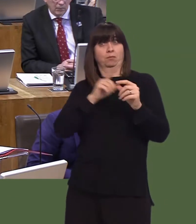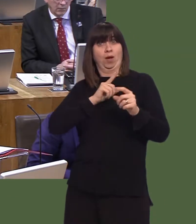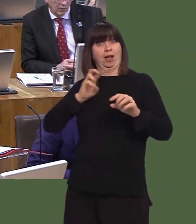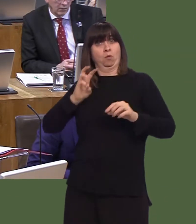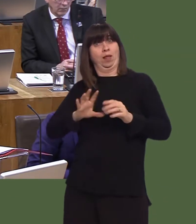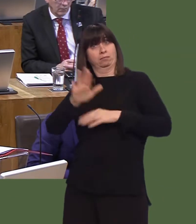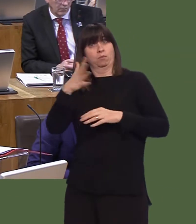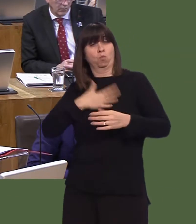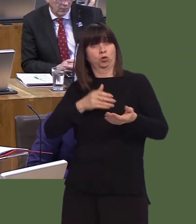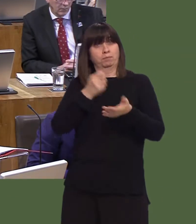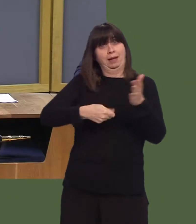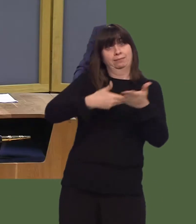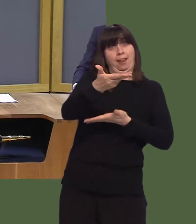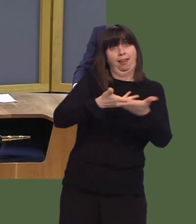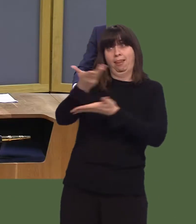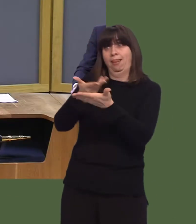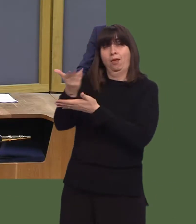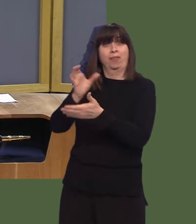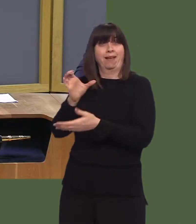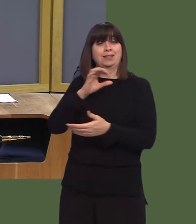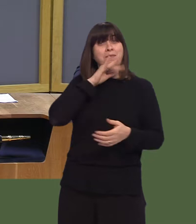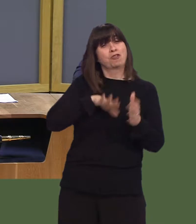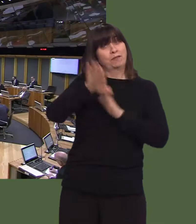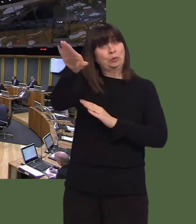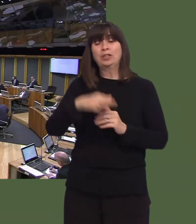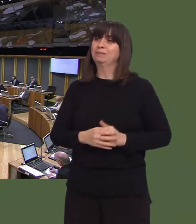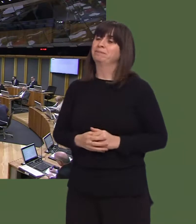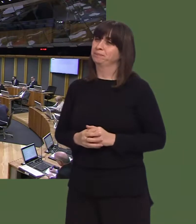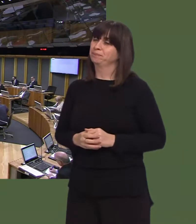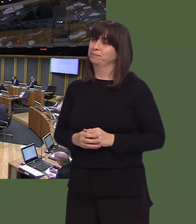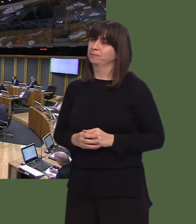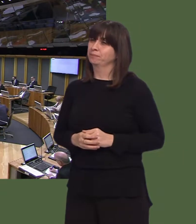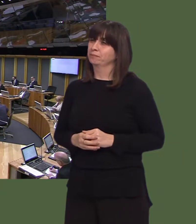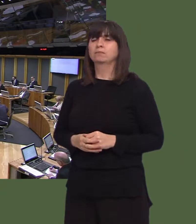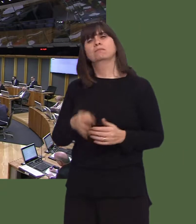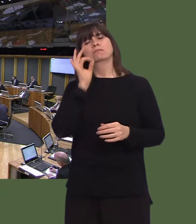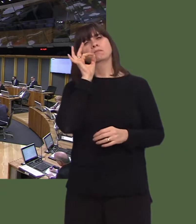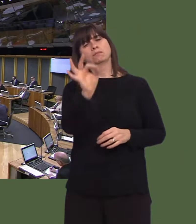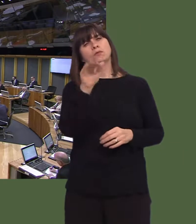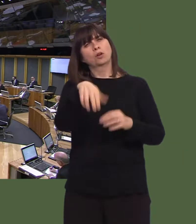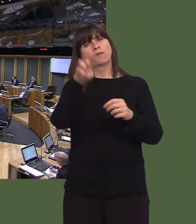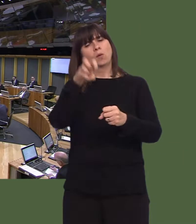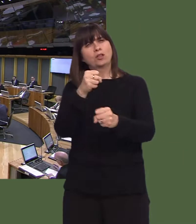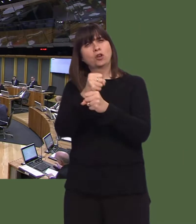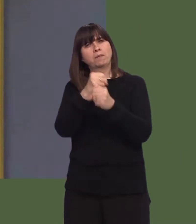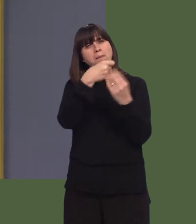Joyce Watson AM: 2. Will the First Minister make a statement on the Welsh Government's policy on food insecurity